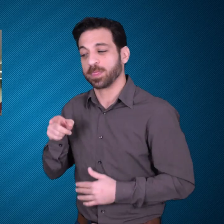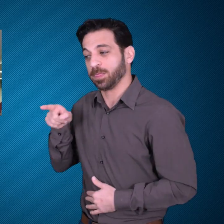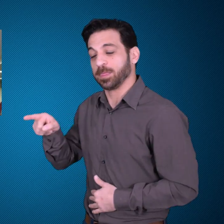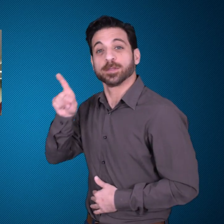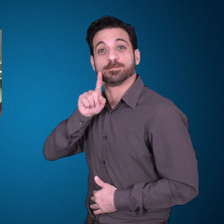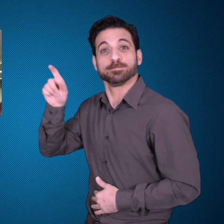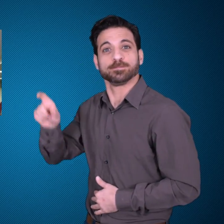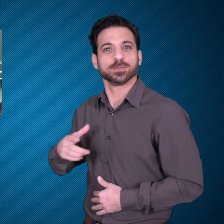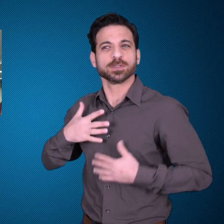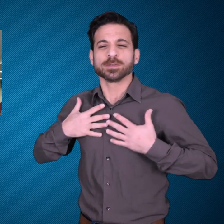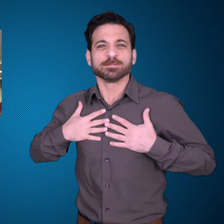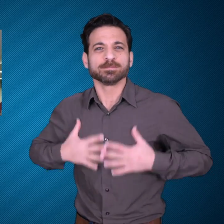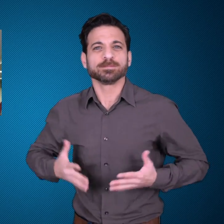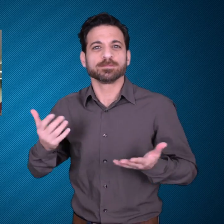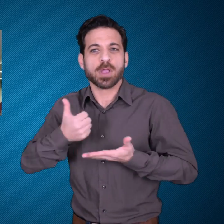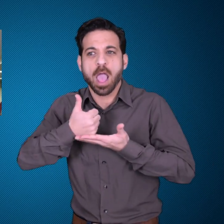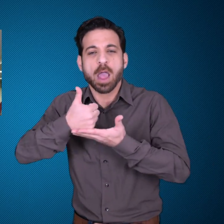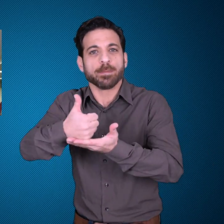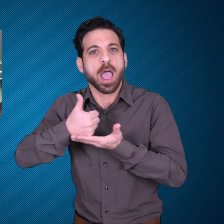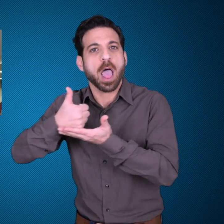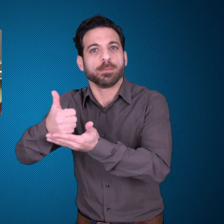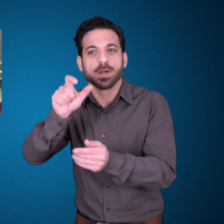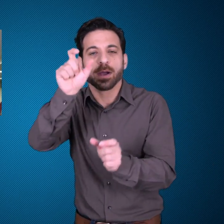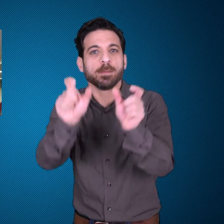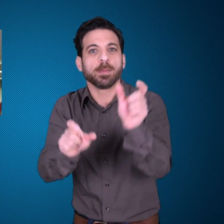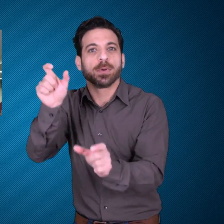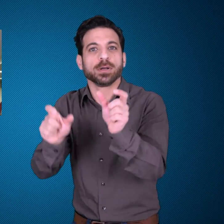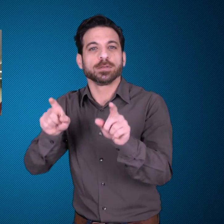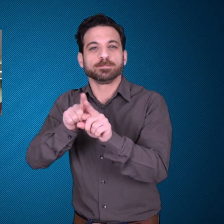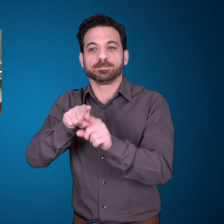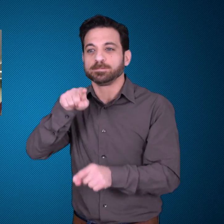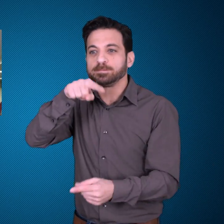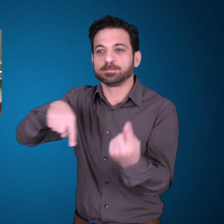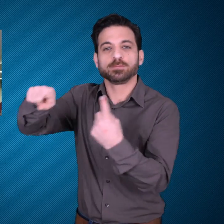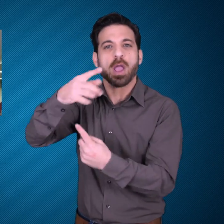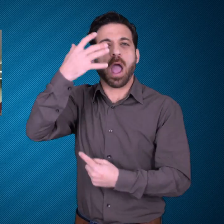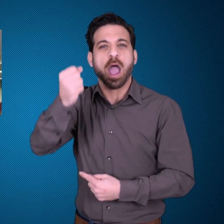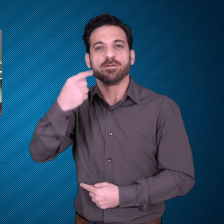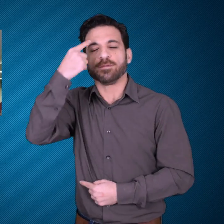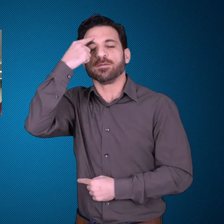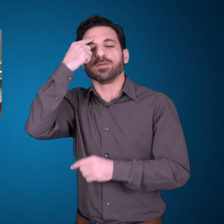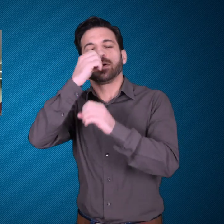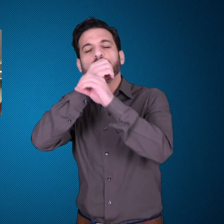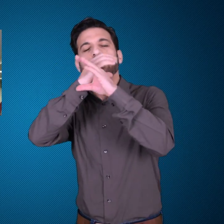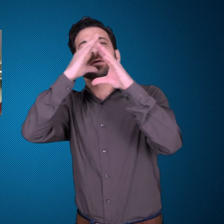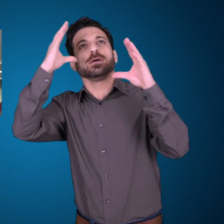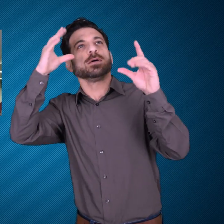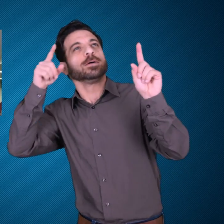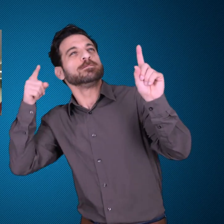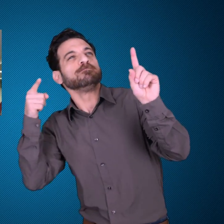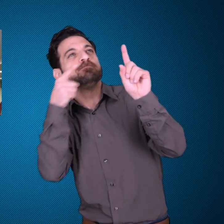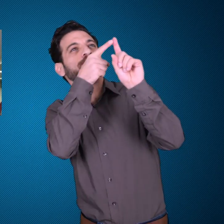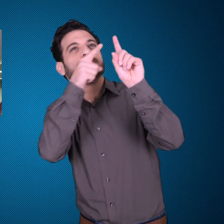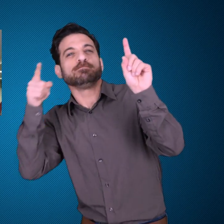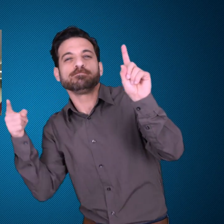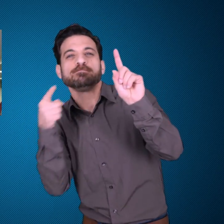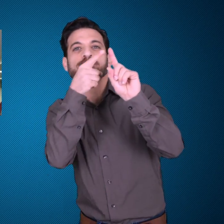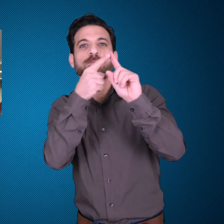overcome their personal barriers toward leading a healthy lifestyle and enjoying